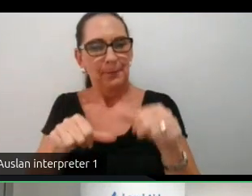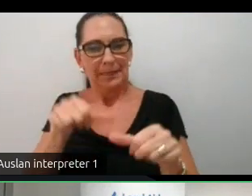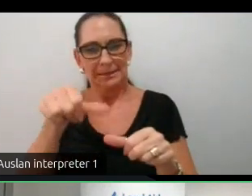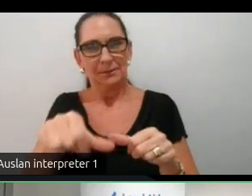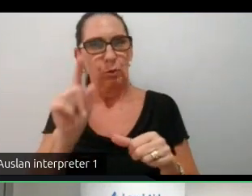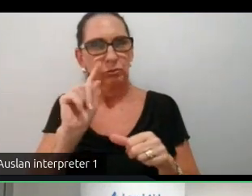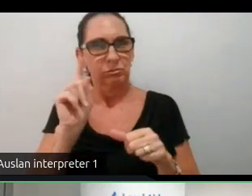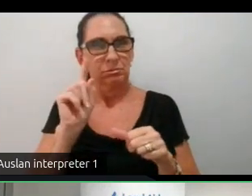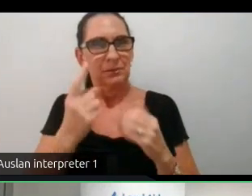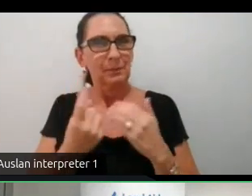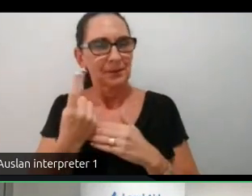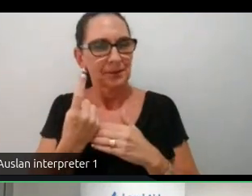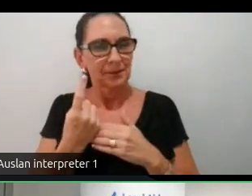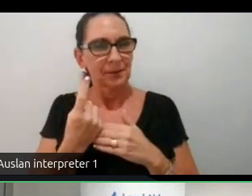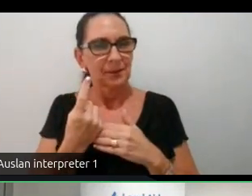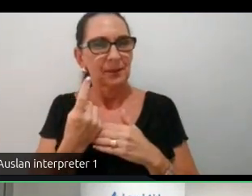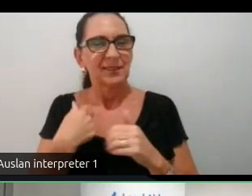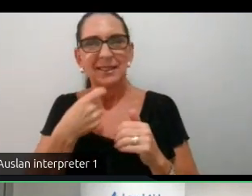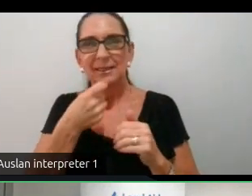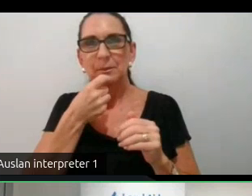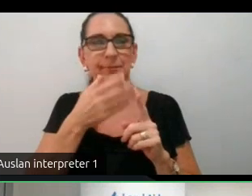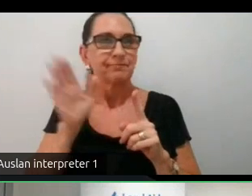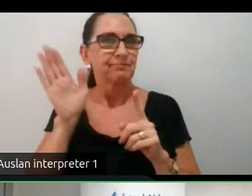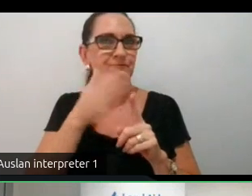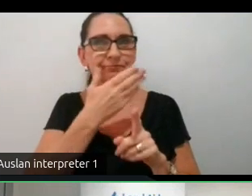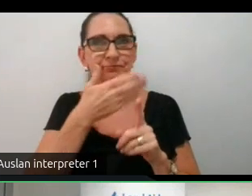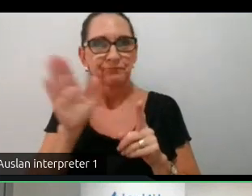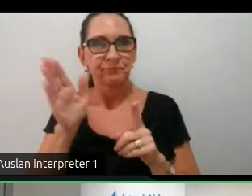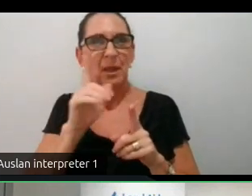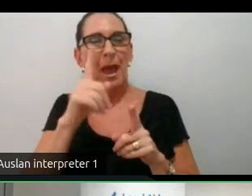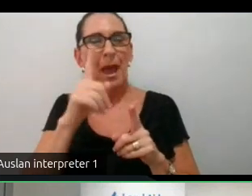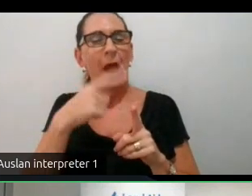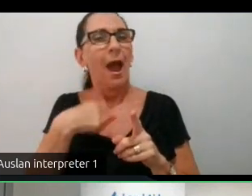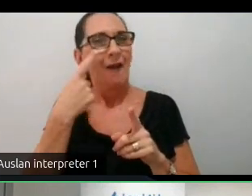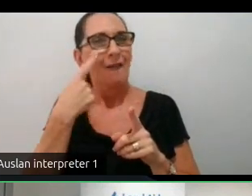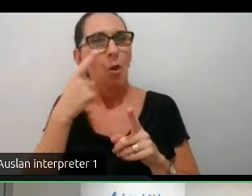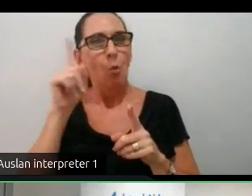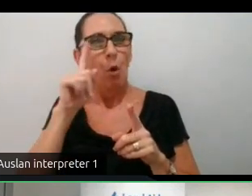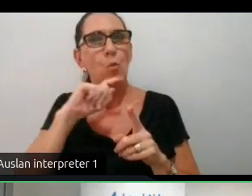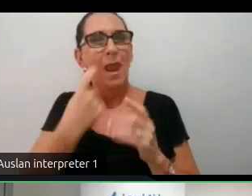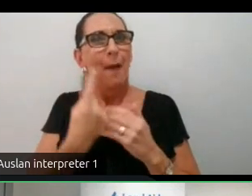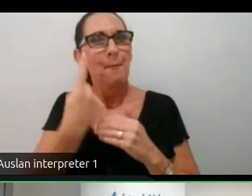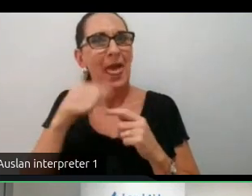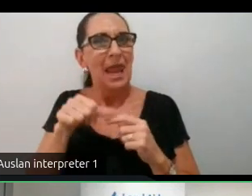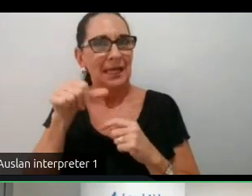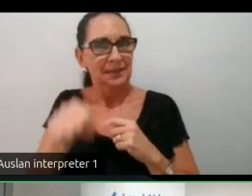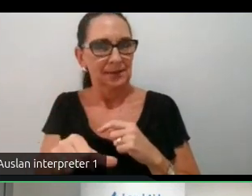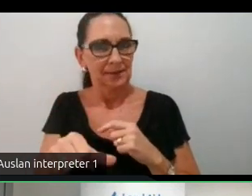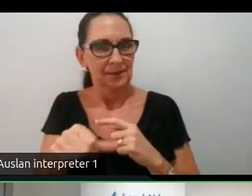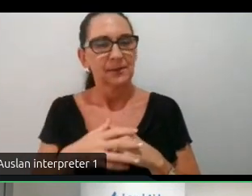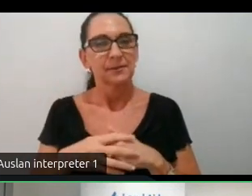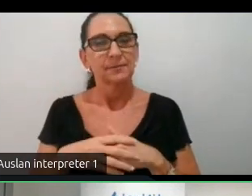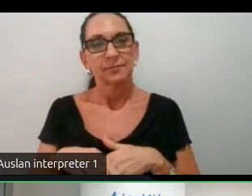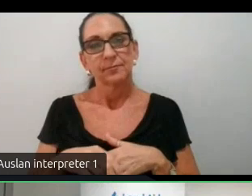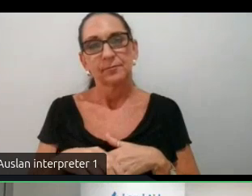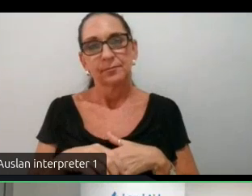over a bit, but let's just get to uh what happens next. A couple of slides. Okay. So, so this this